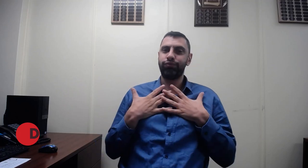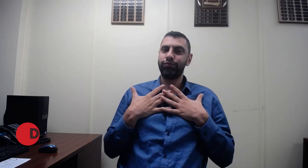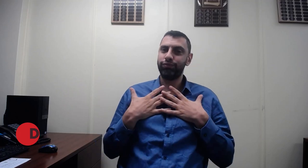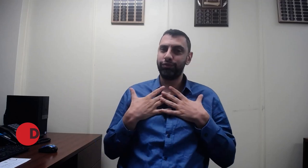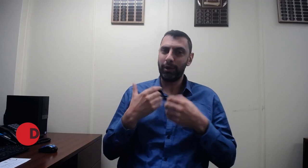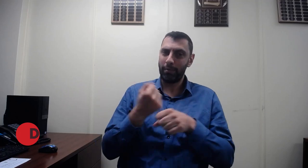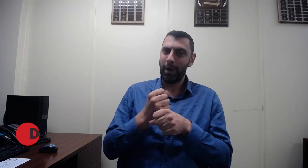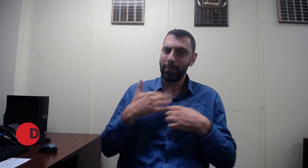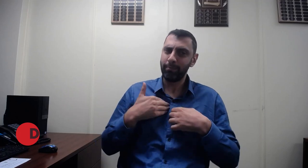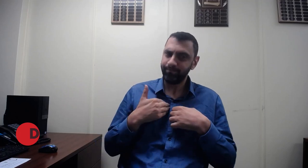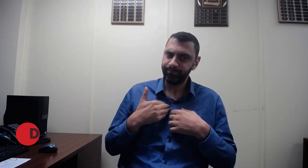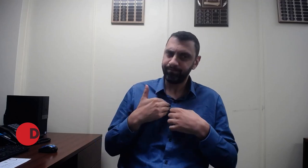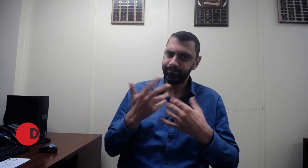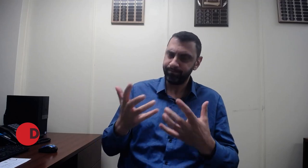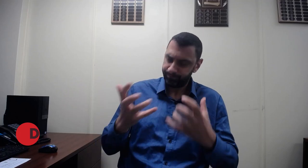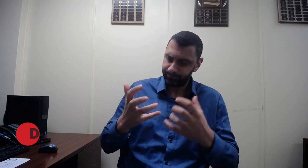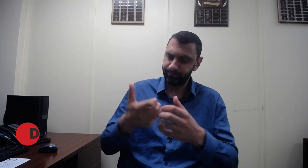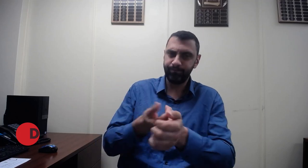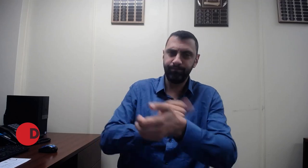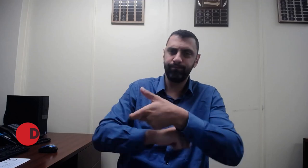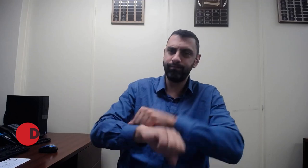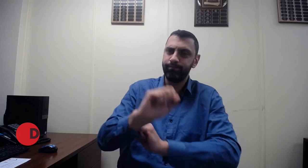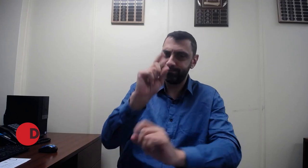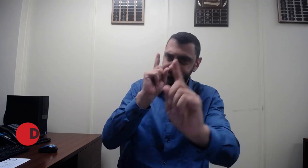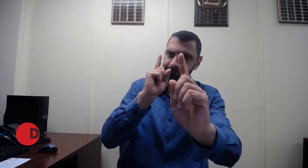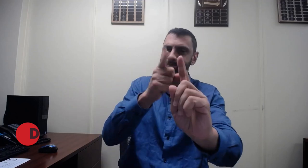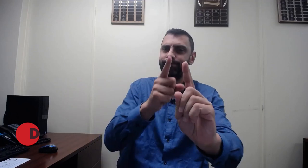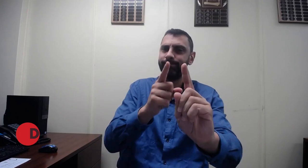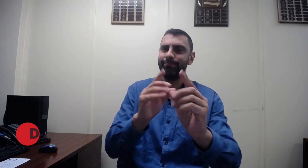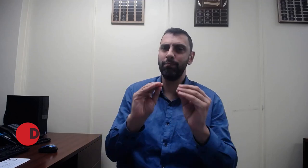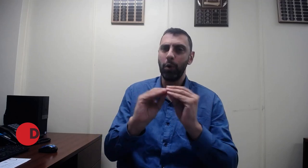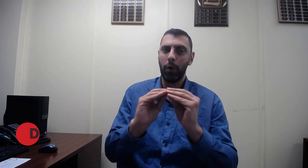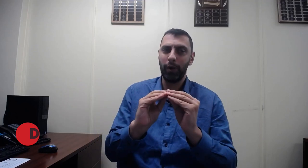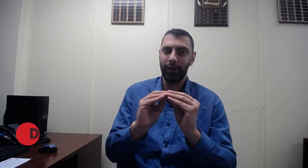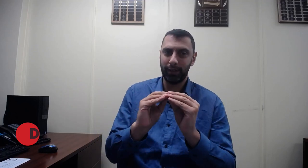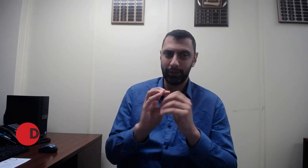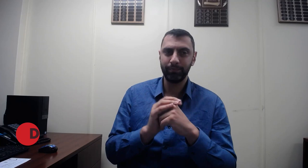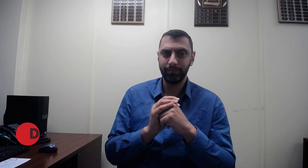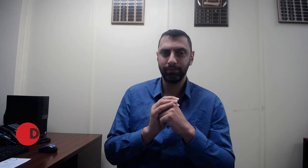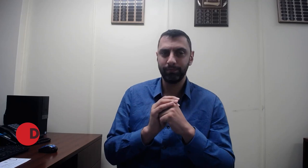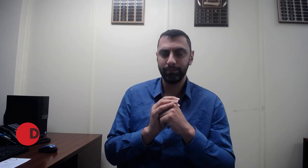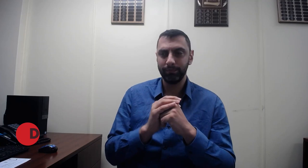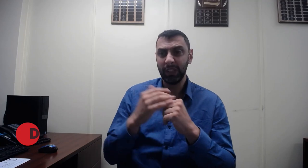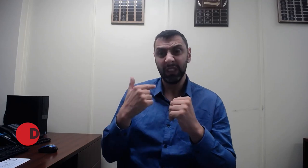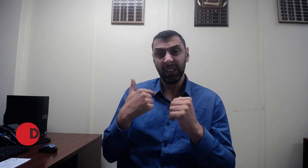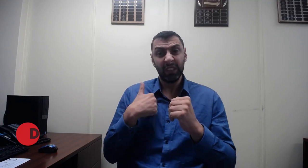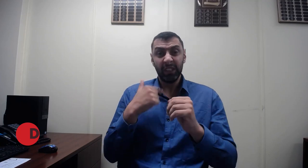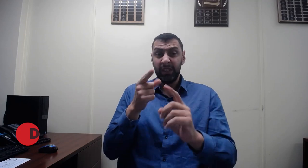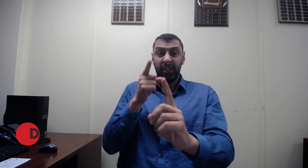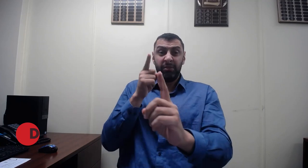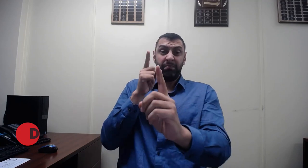This inspiration made me want to roll up my sleeves and work more towards